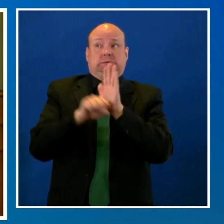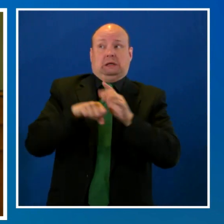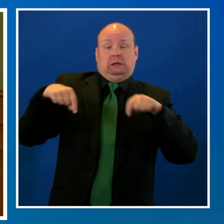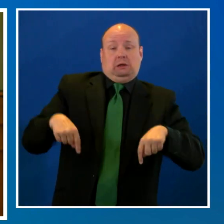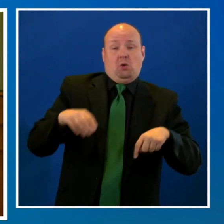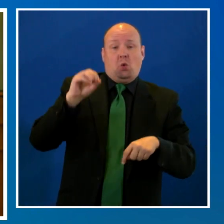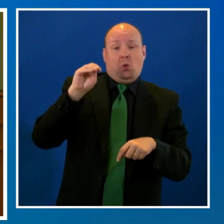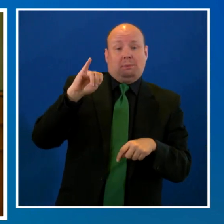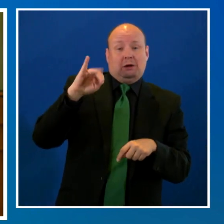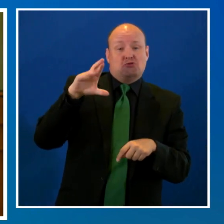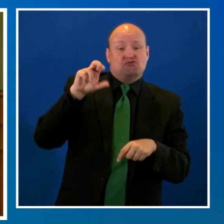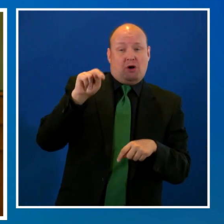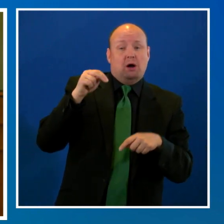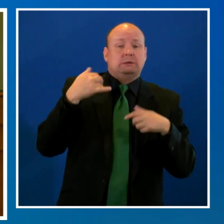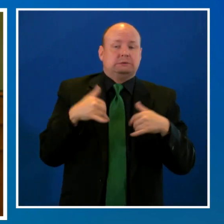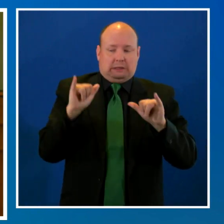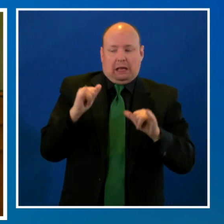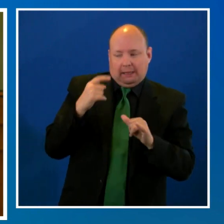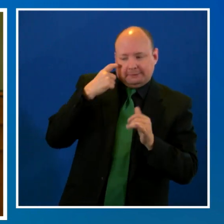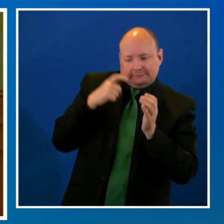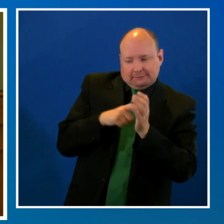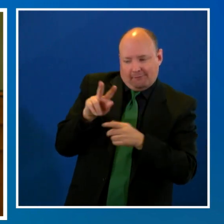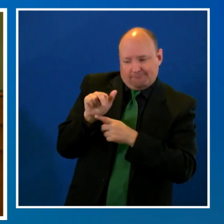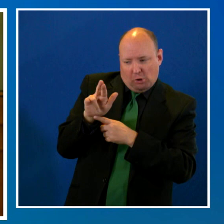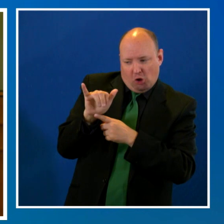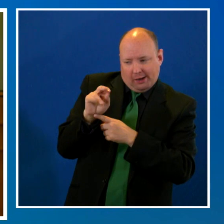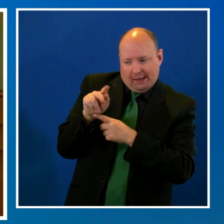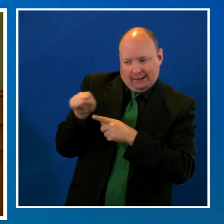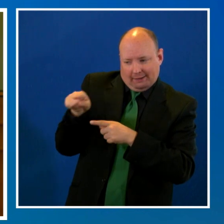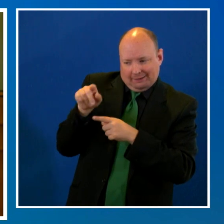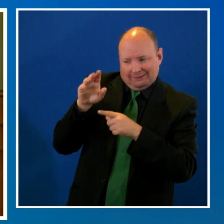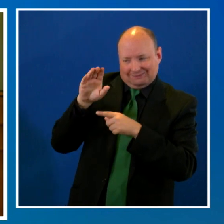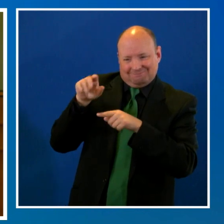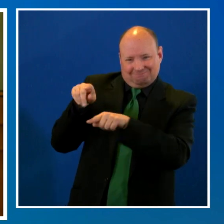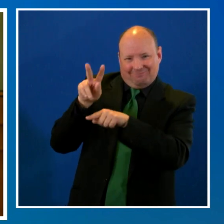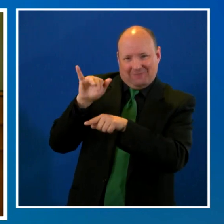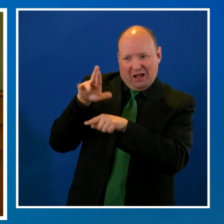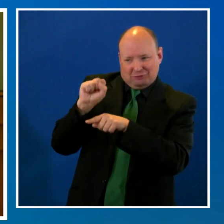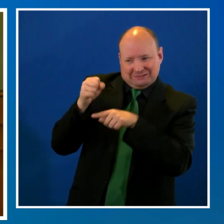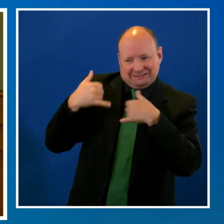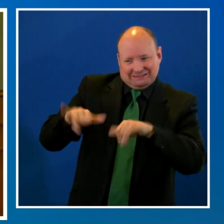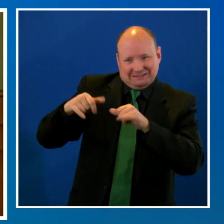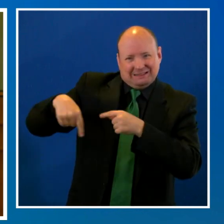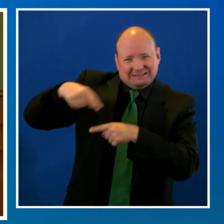Timely access to testing remains essential to keep the case rate dropping.